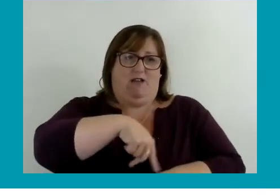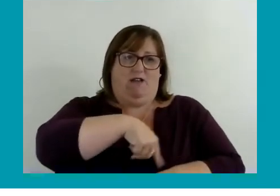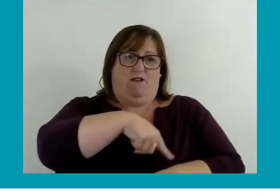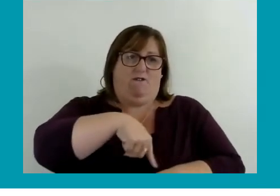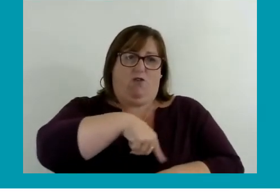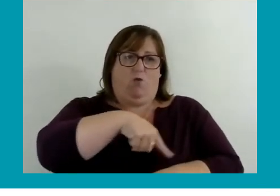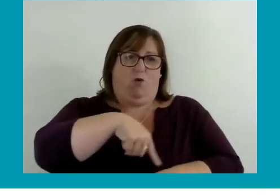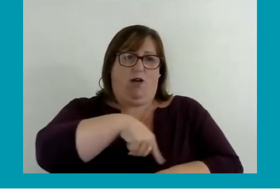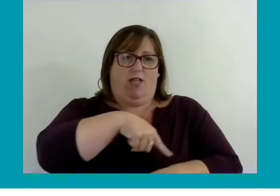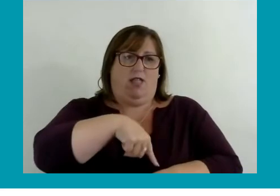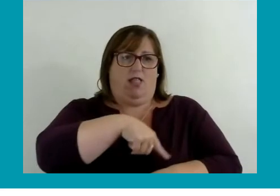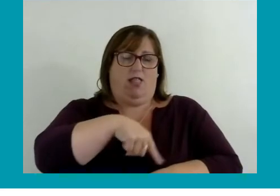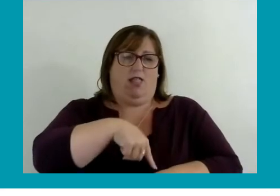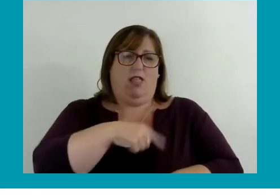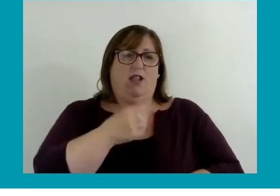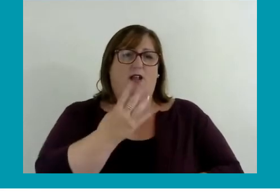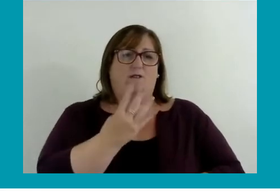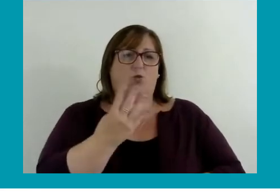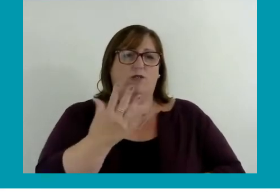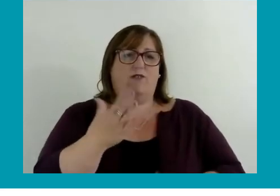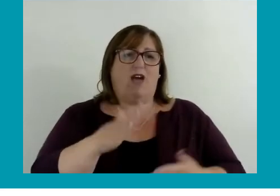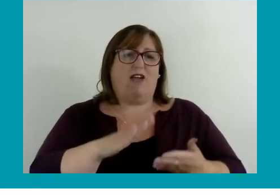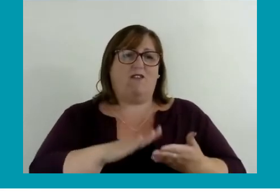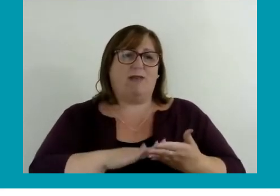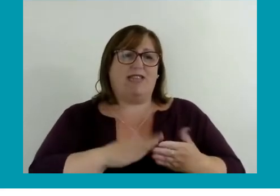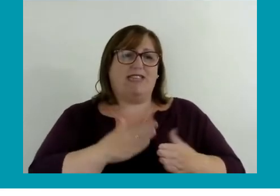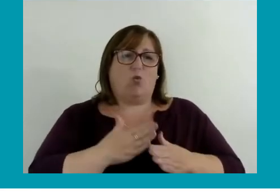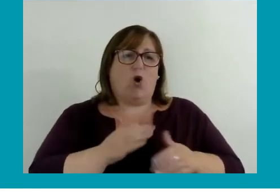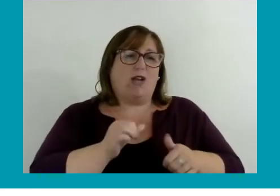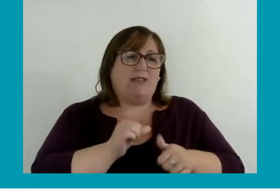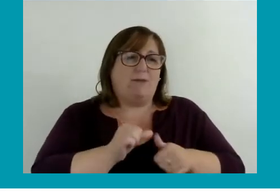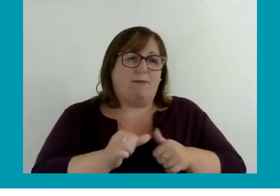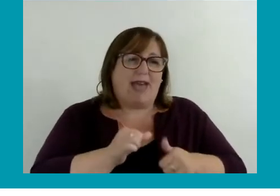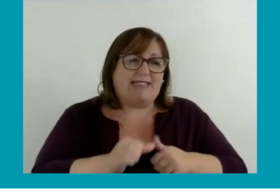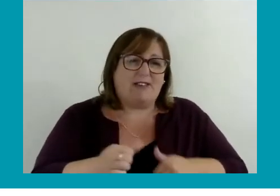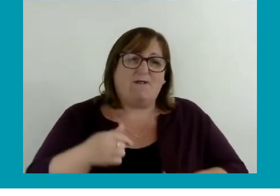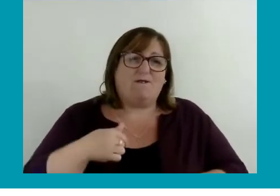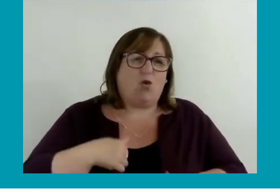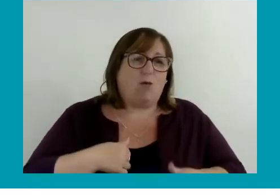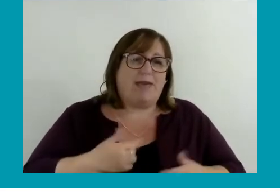pop to go to the loo several times anyway so i got little bitty walks but when it came time for lunch